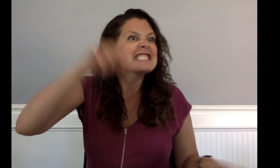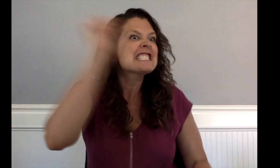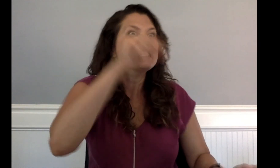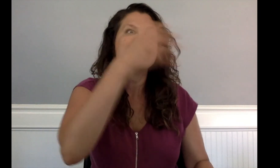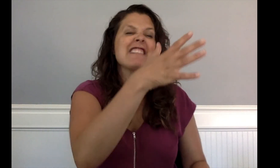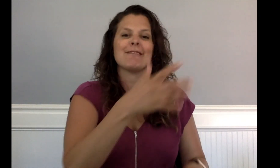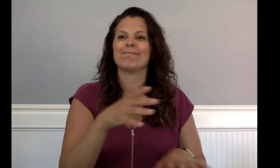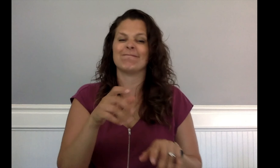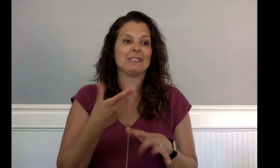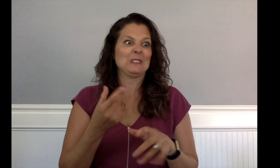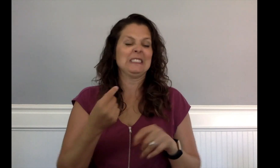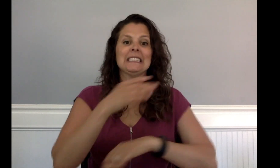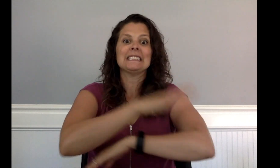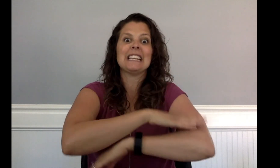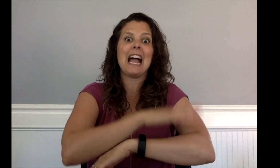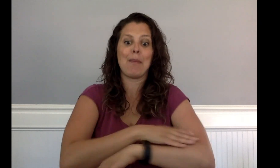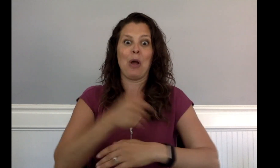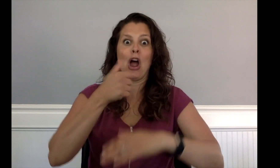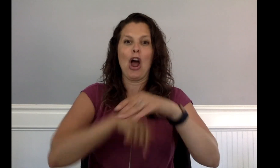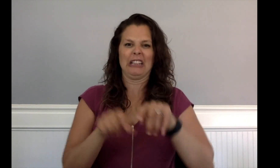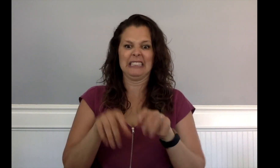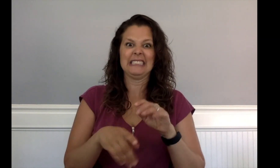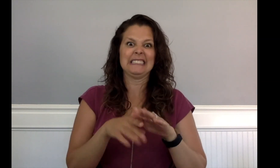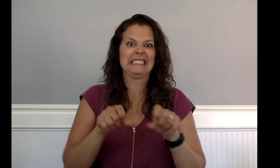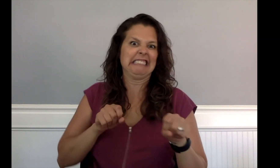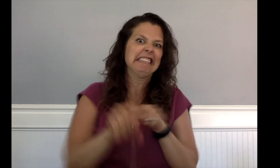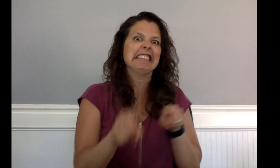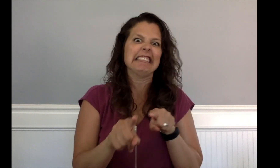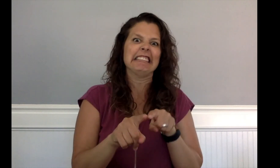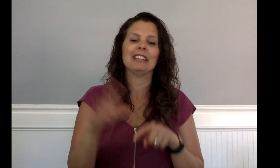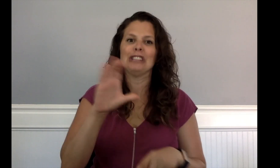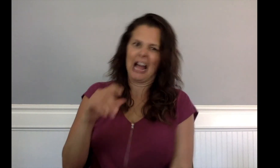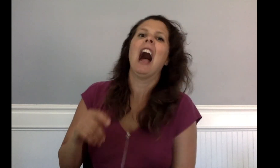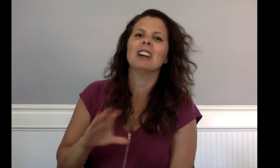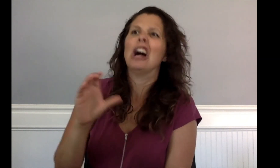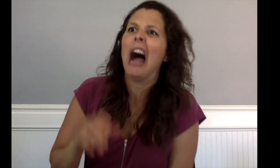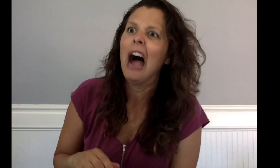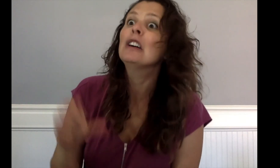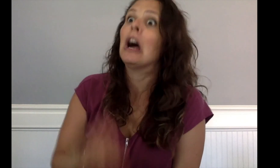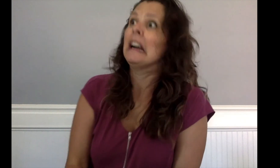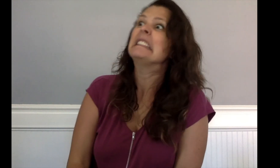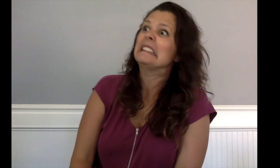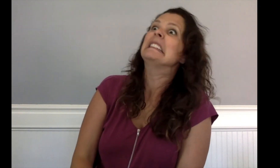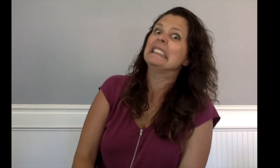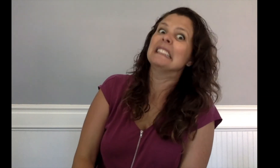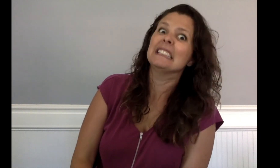“Mom! I am!” Frog kicked Charlie under the table.